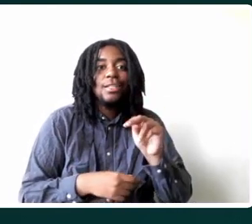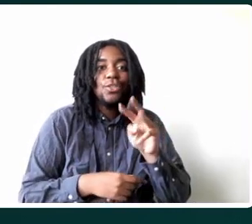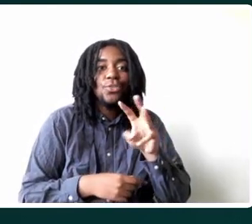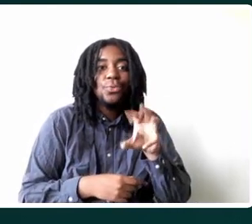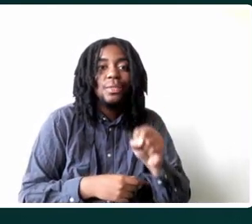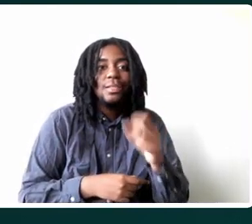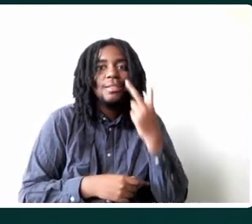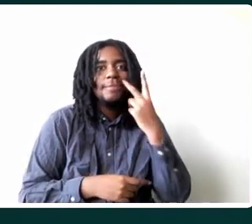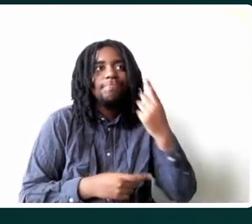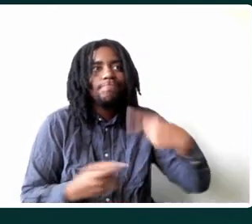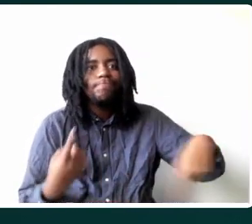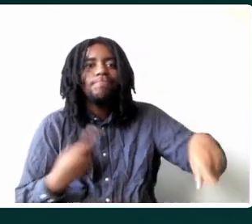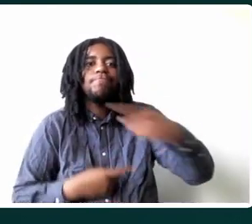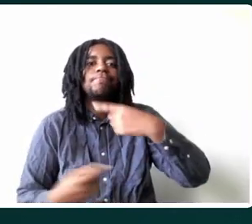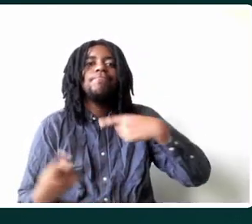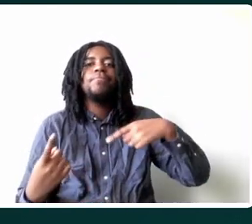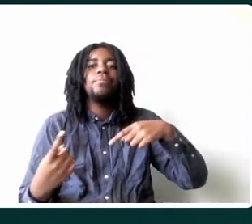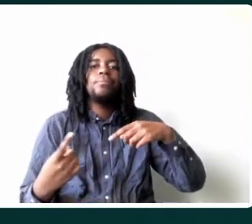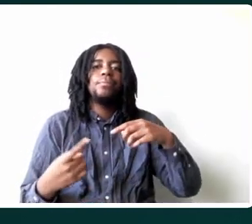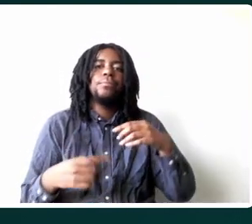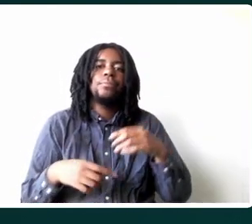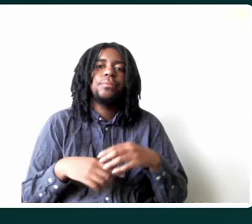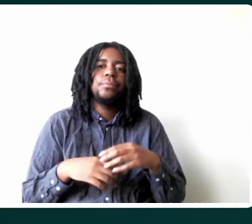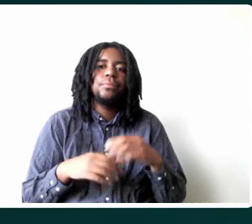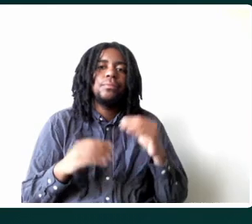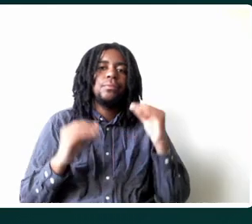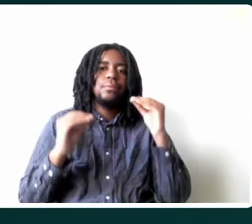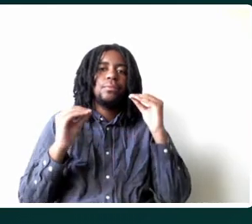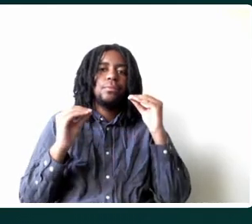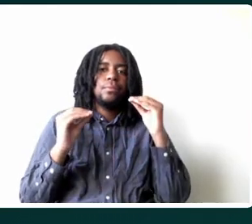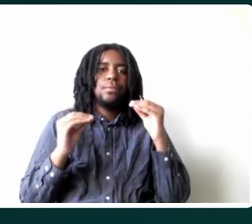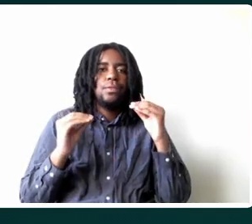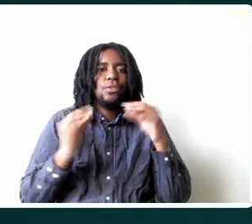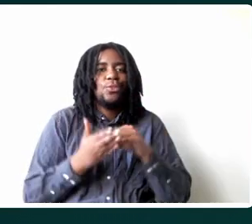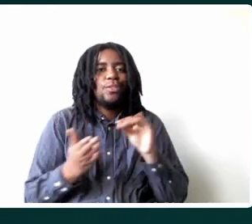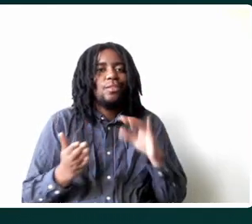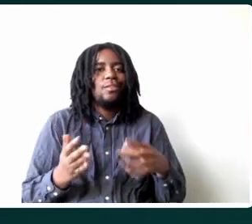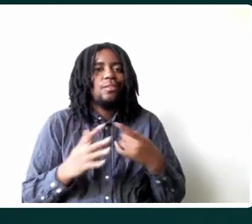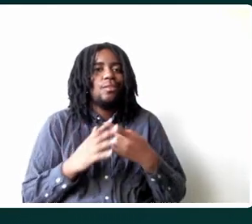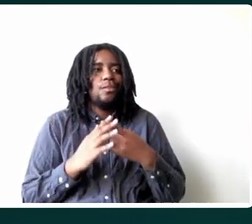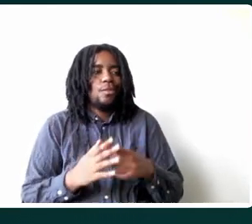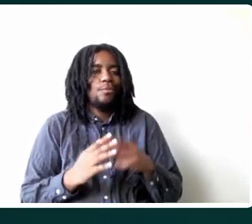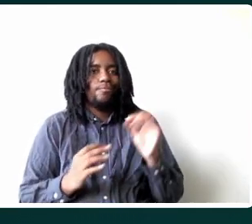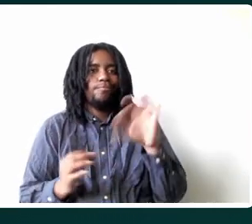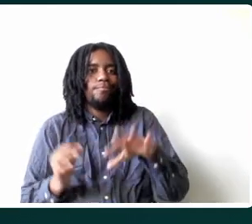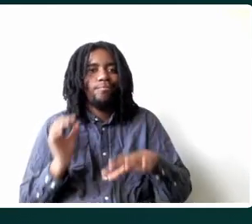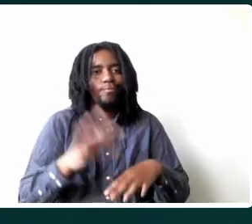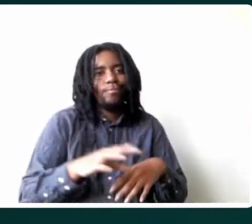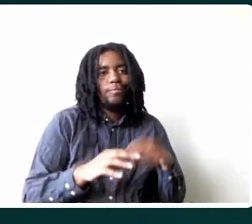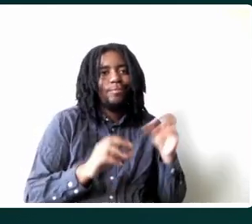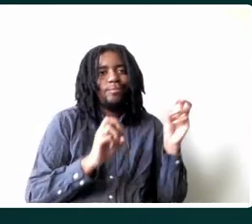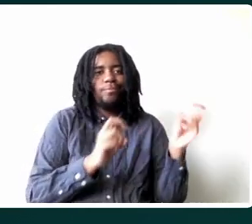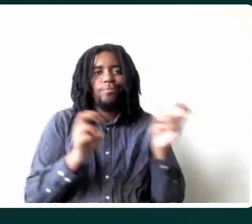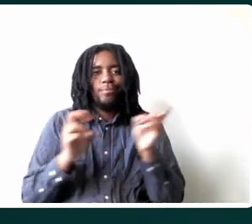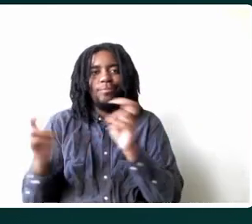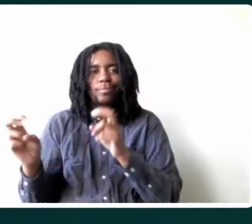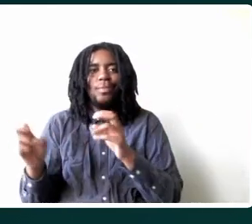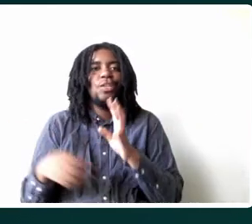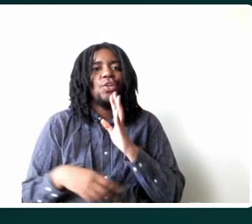And students started to kind of toss talking points at each other. Because again, we teach young people in our classes to harness evidence, make claims,